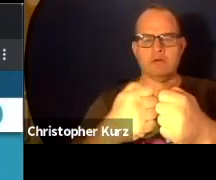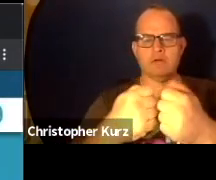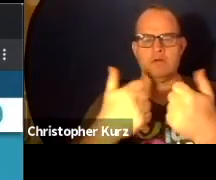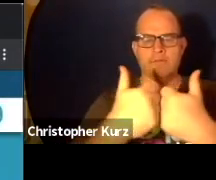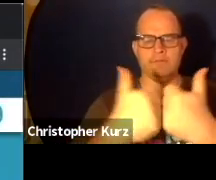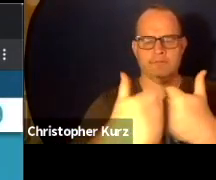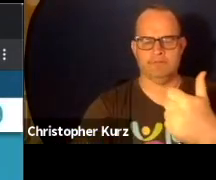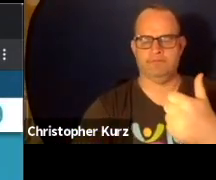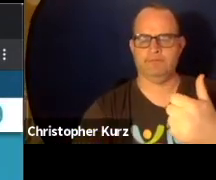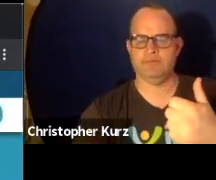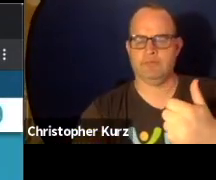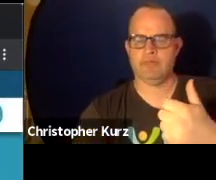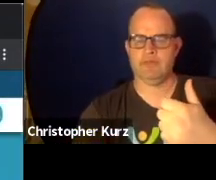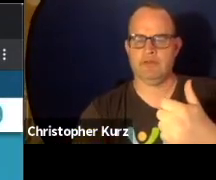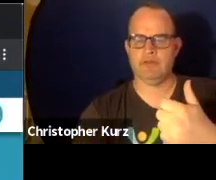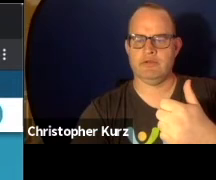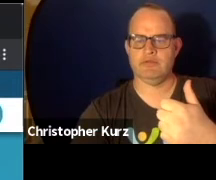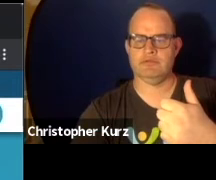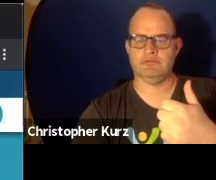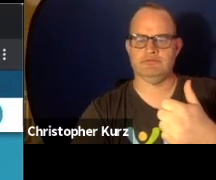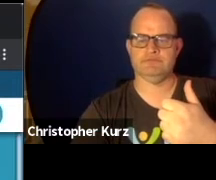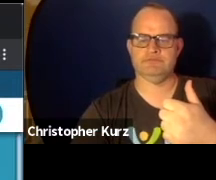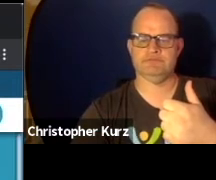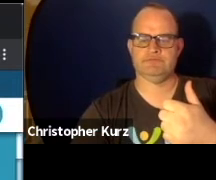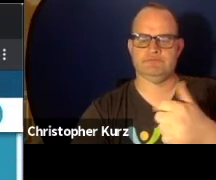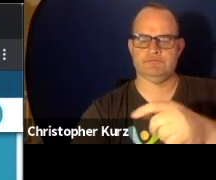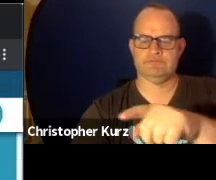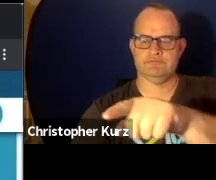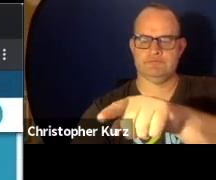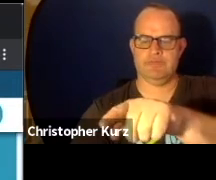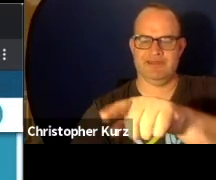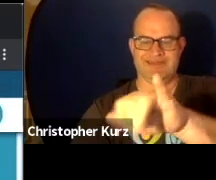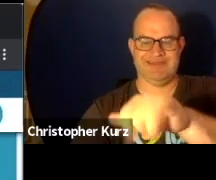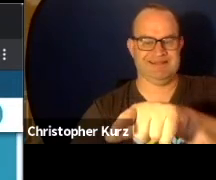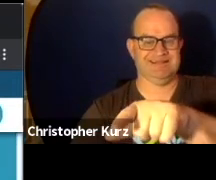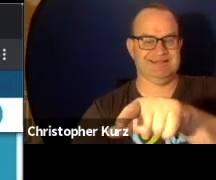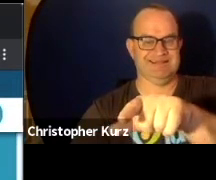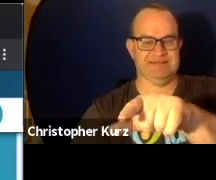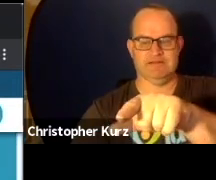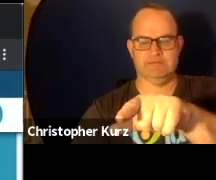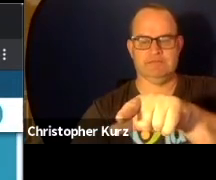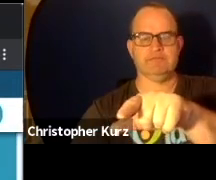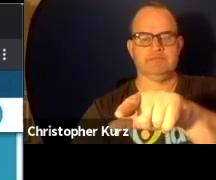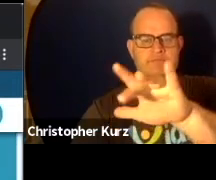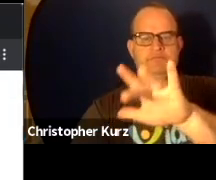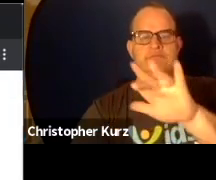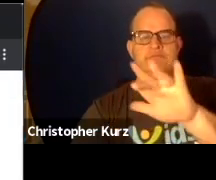selector, so you look for the icon of the game pad like this, as you can see